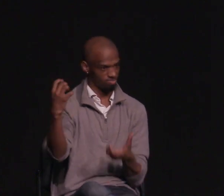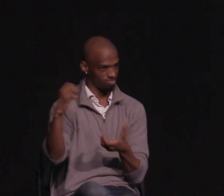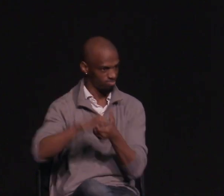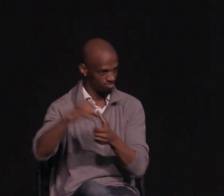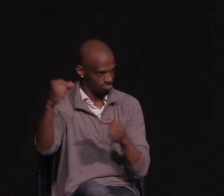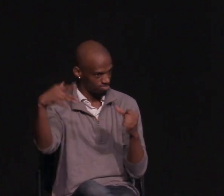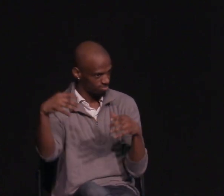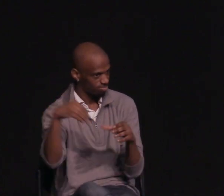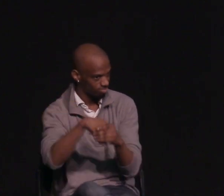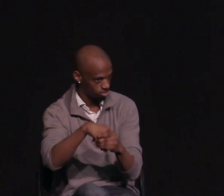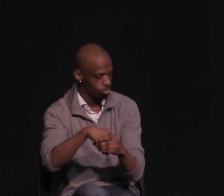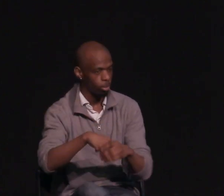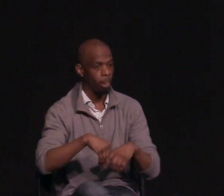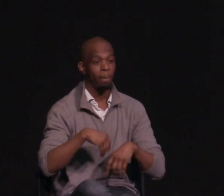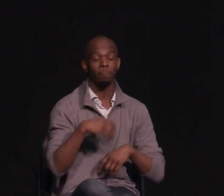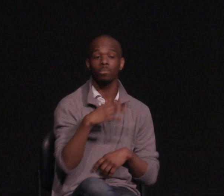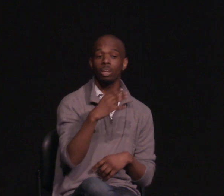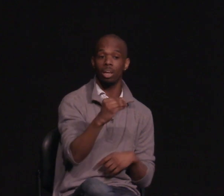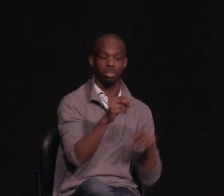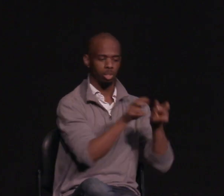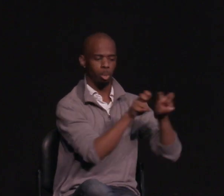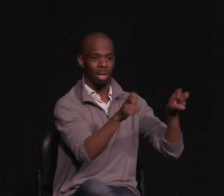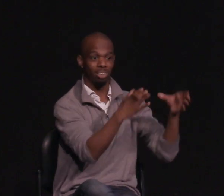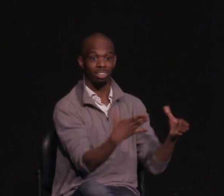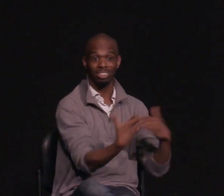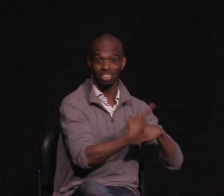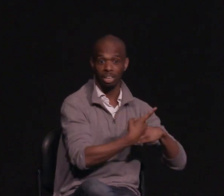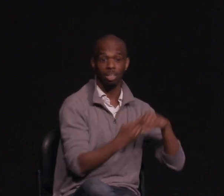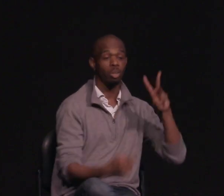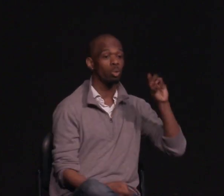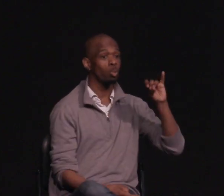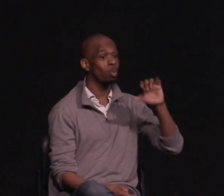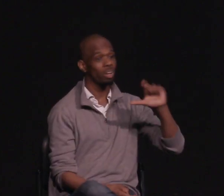work who are also panelists today: Will Scott Junior, Kanchan Dawn Hunter,